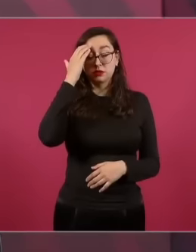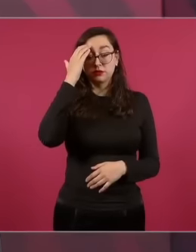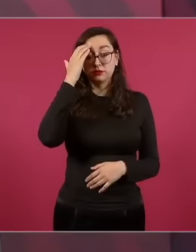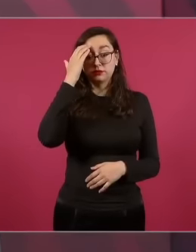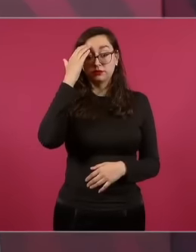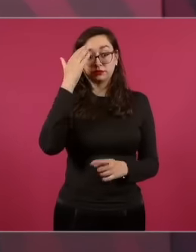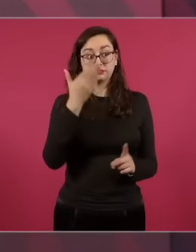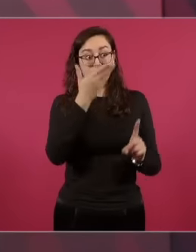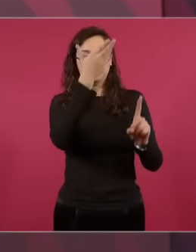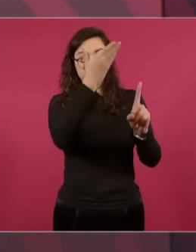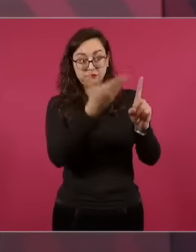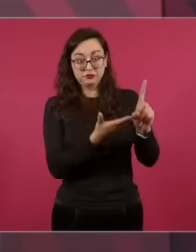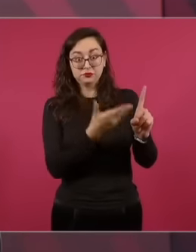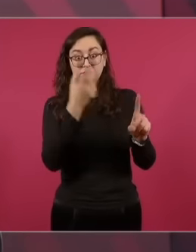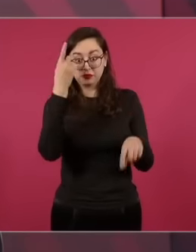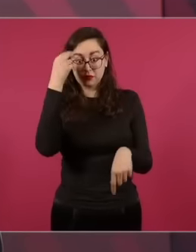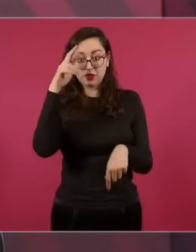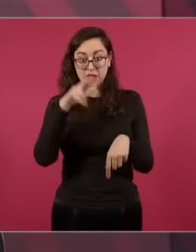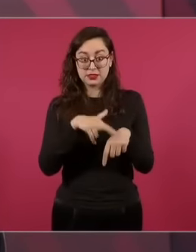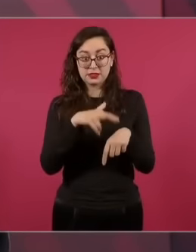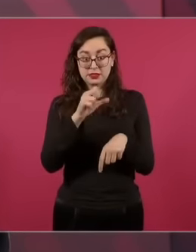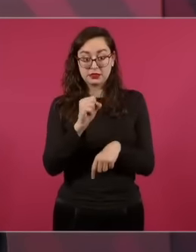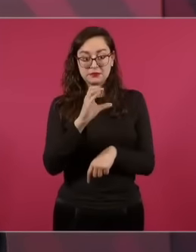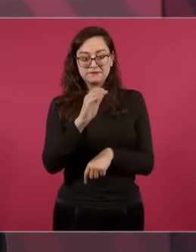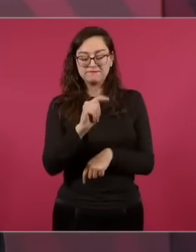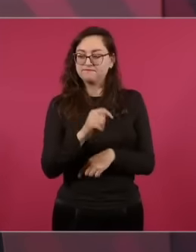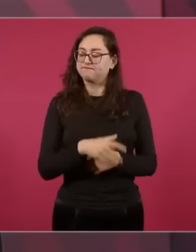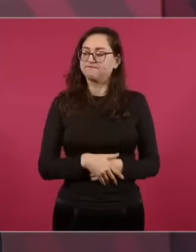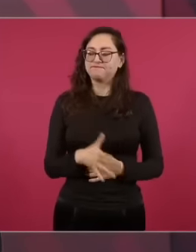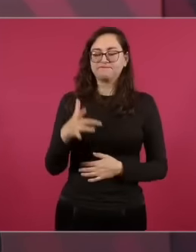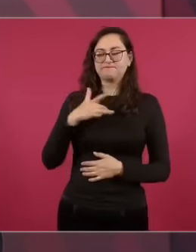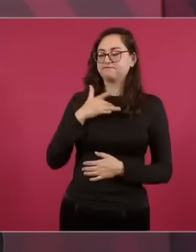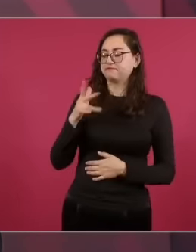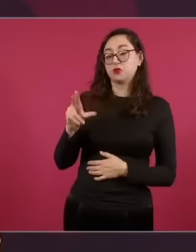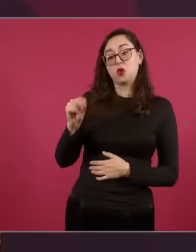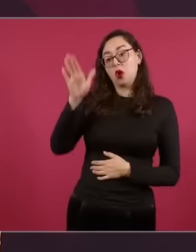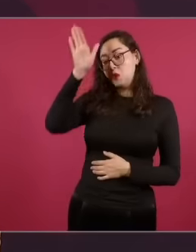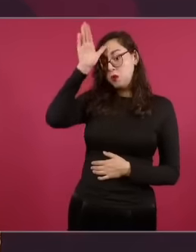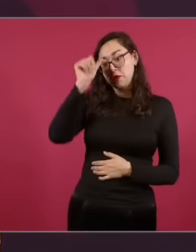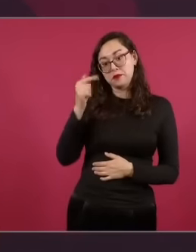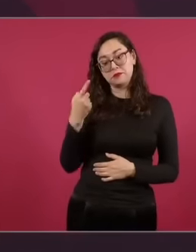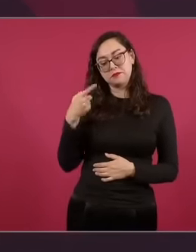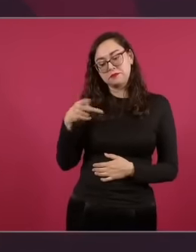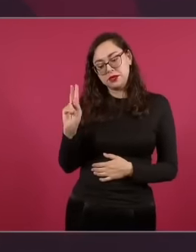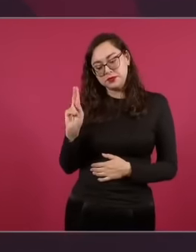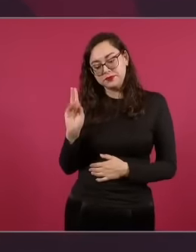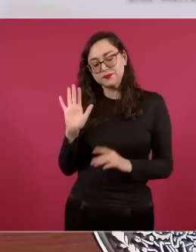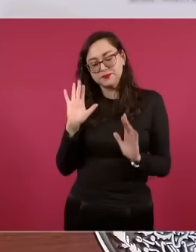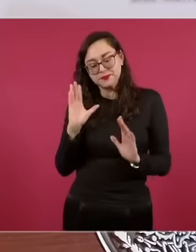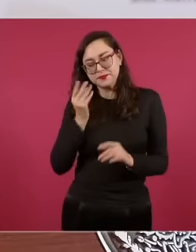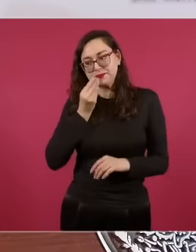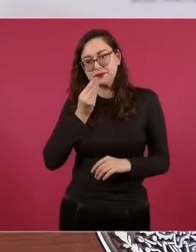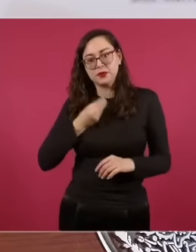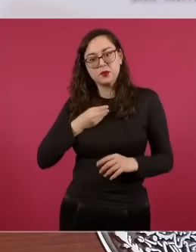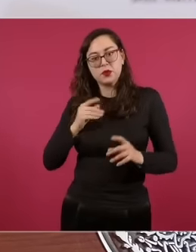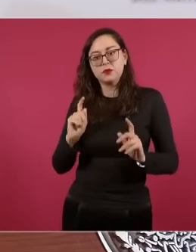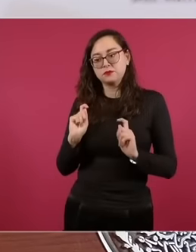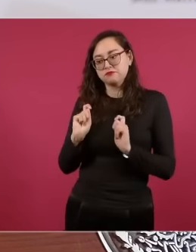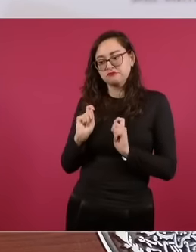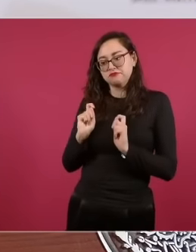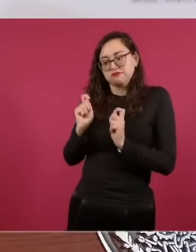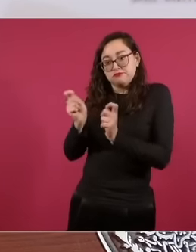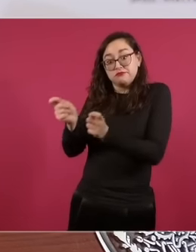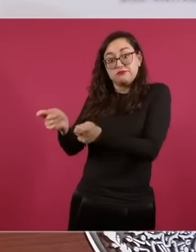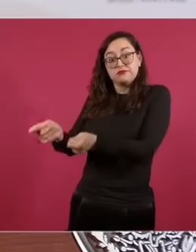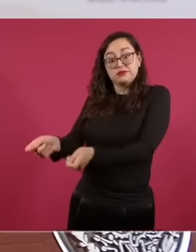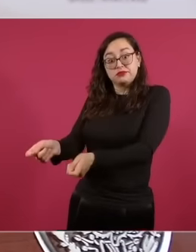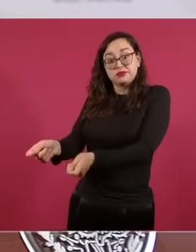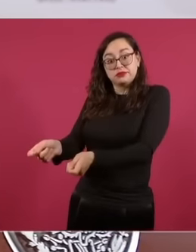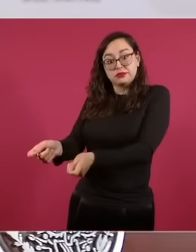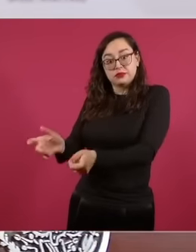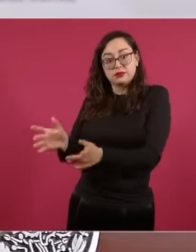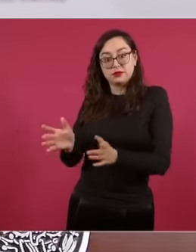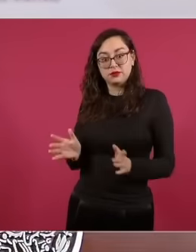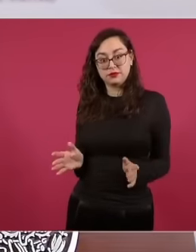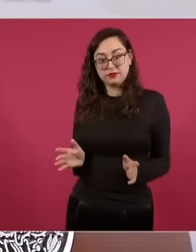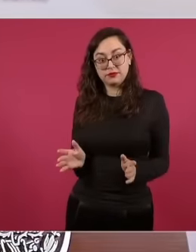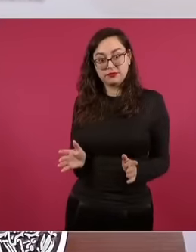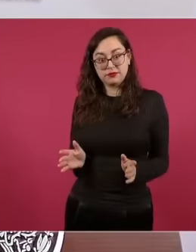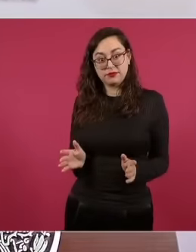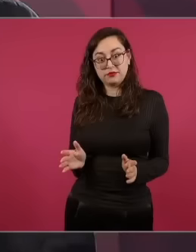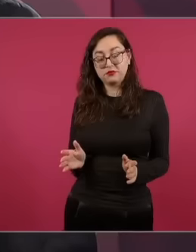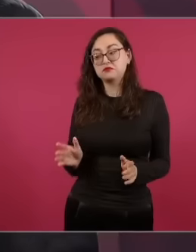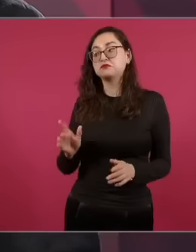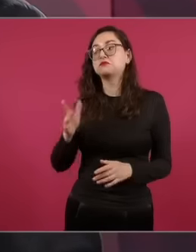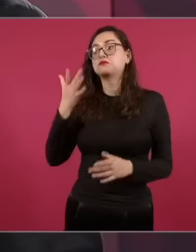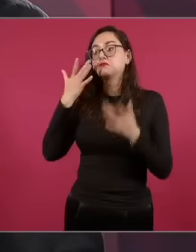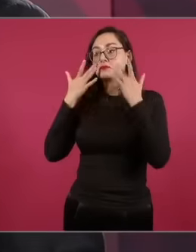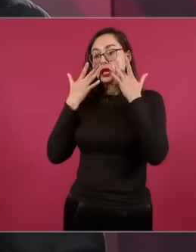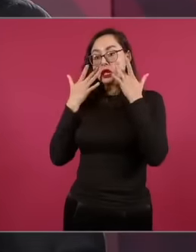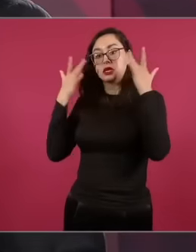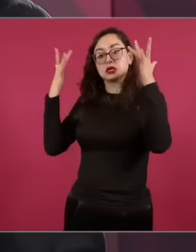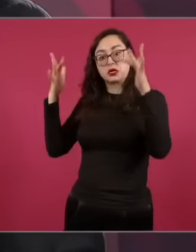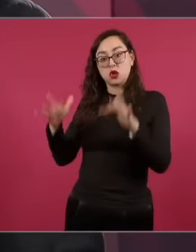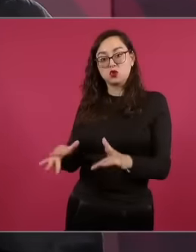did it saying that the measure was not good and then he told me here I bring you the resignation because